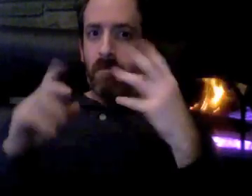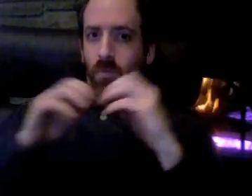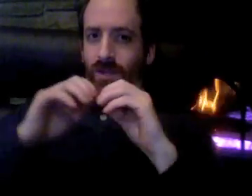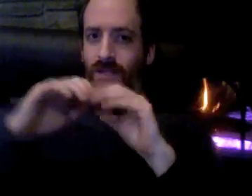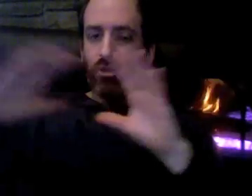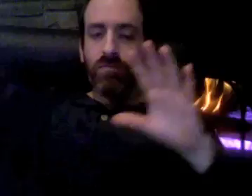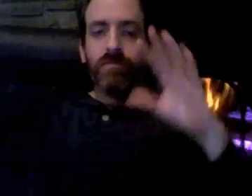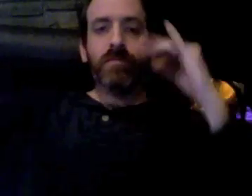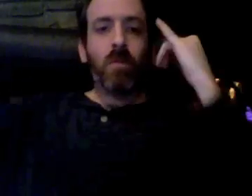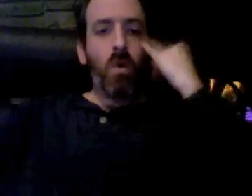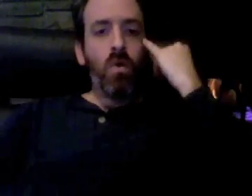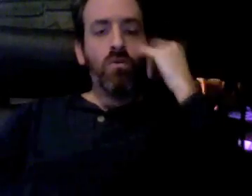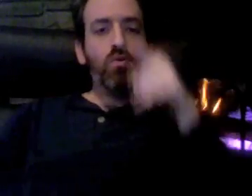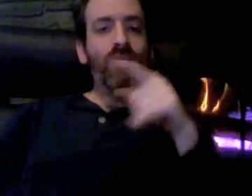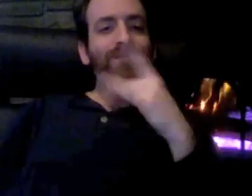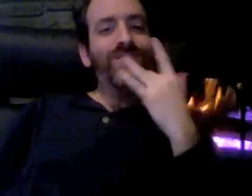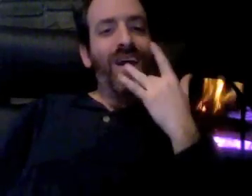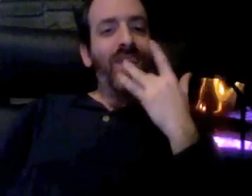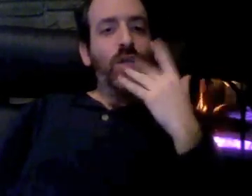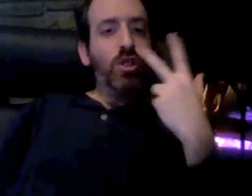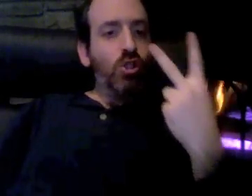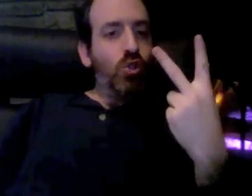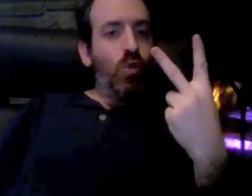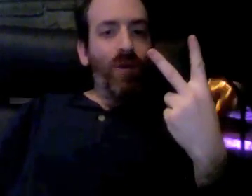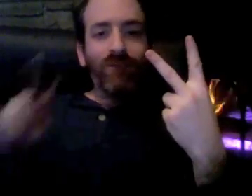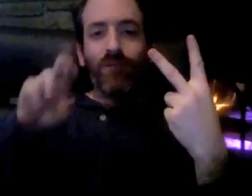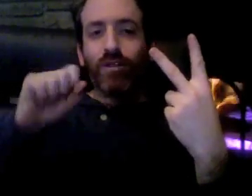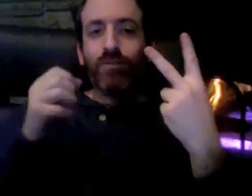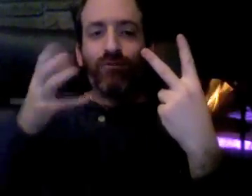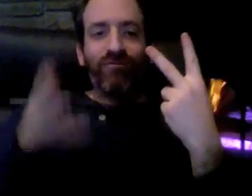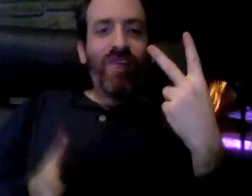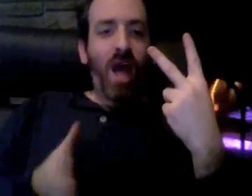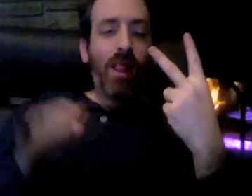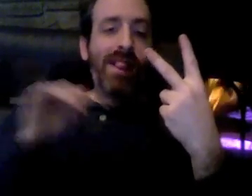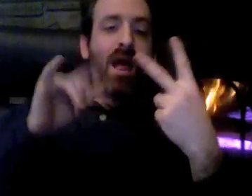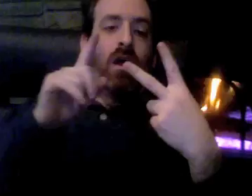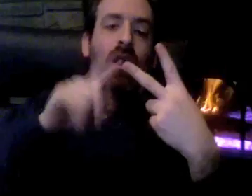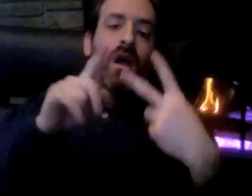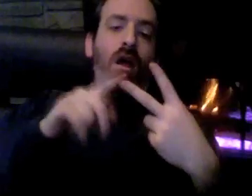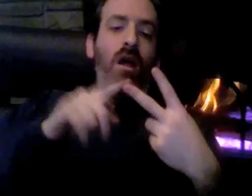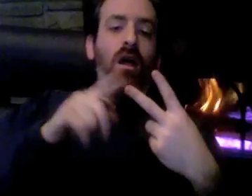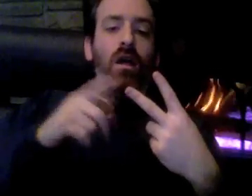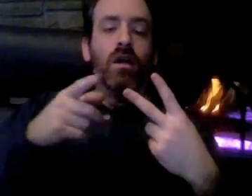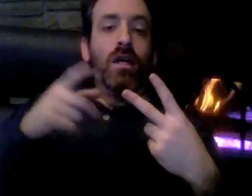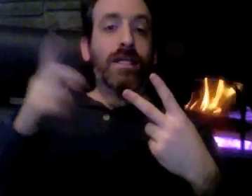Allow me elaborate this bit further; Suppose you have two preferred VRS providers for your VRS.